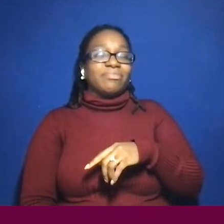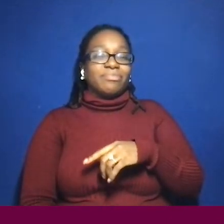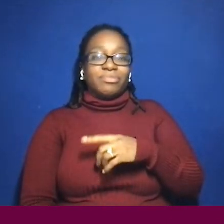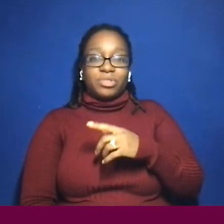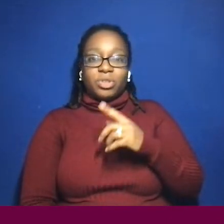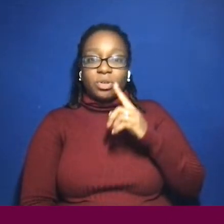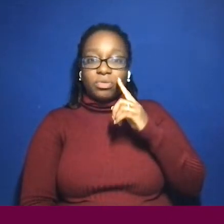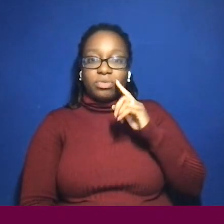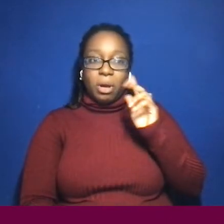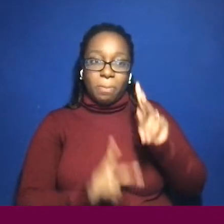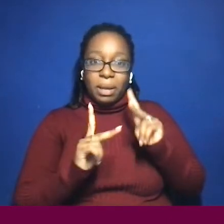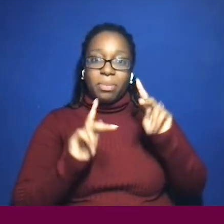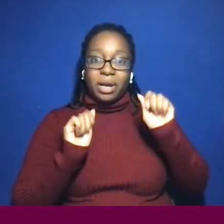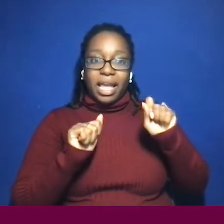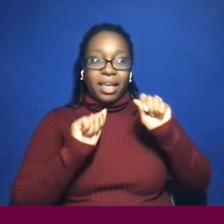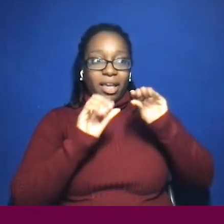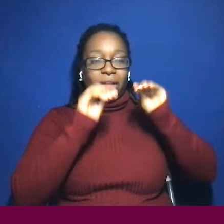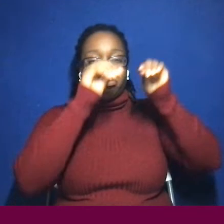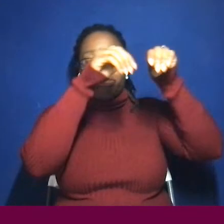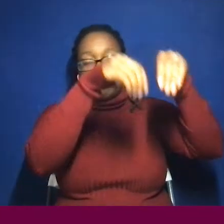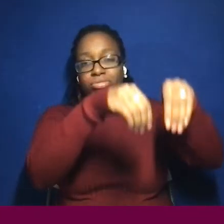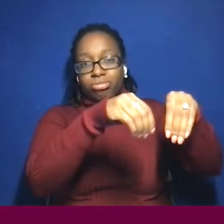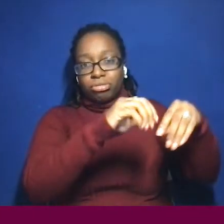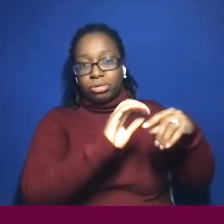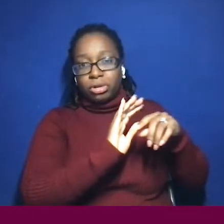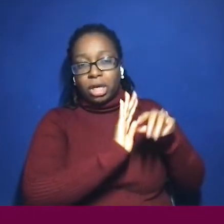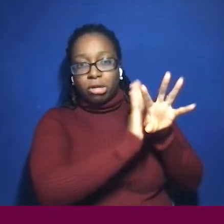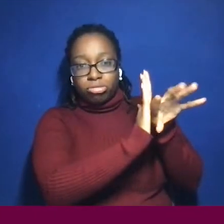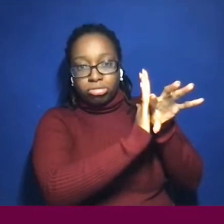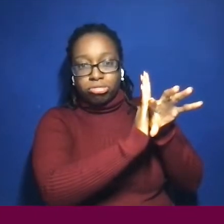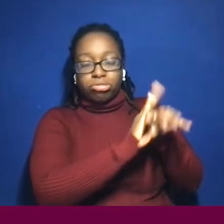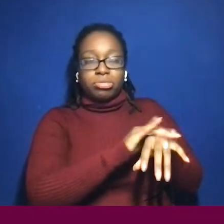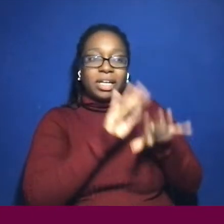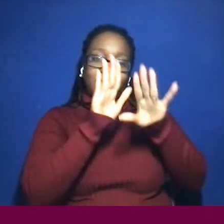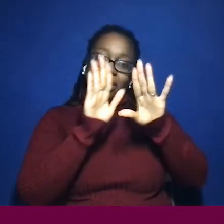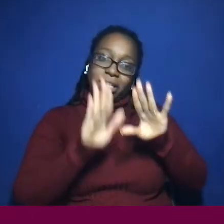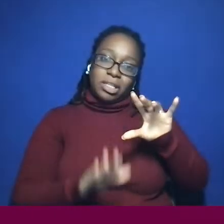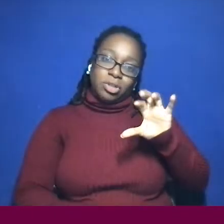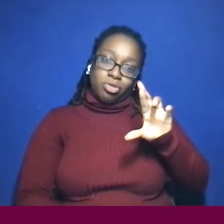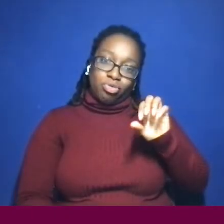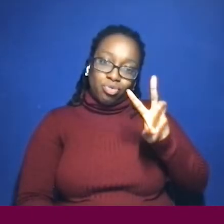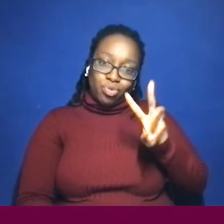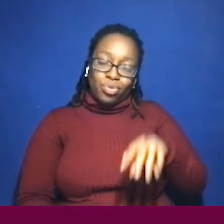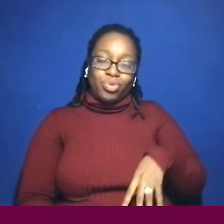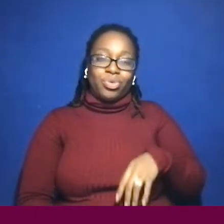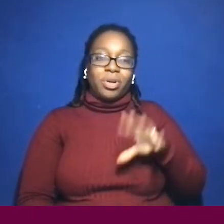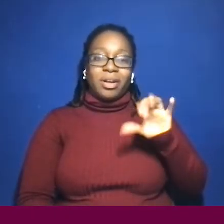put people in that, and just a fantastic crew and cast and very committed storytellers. But